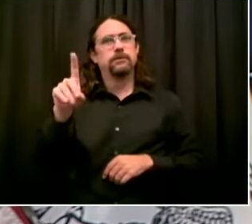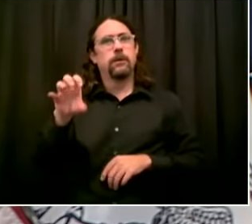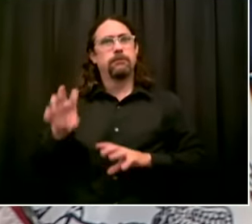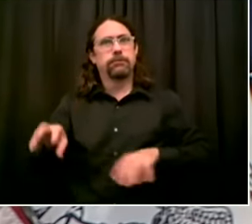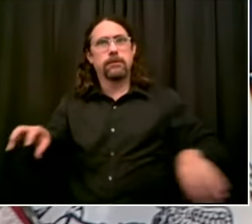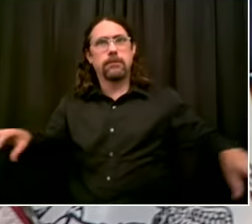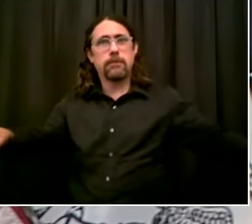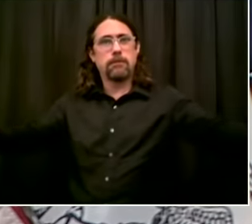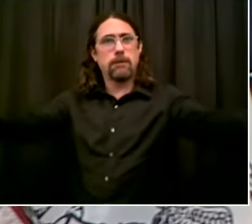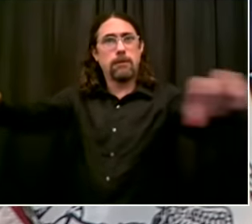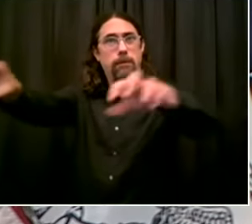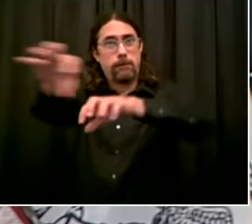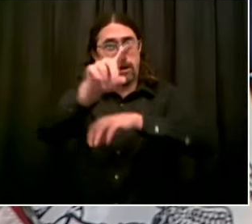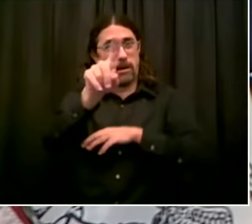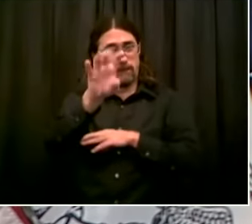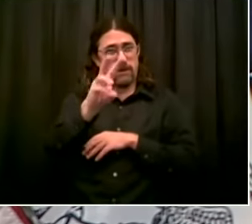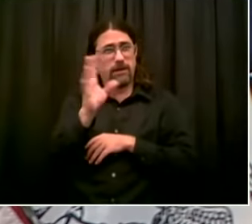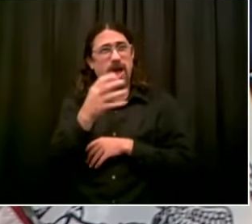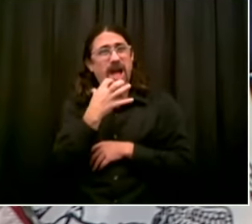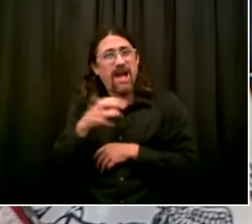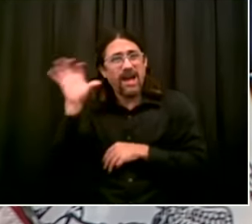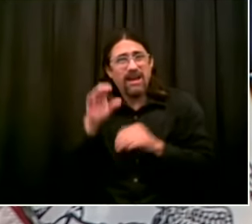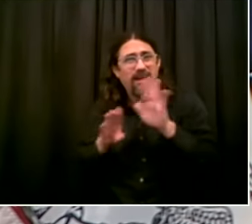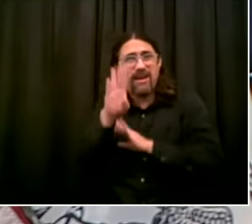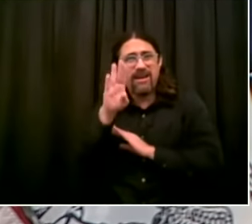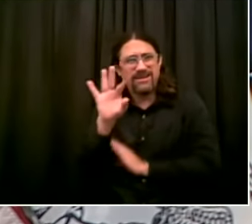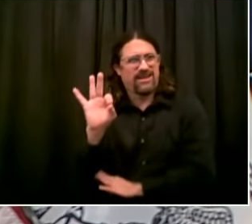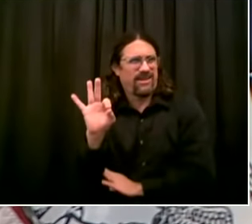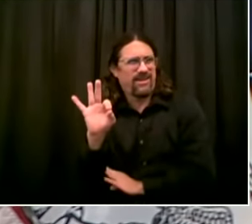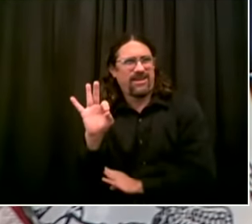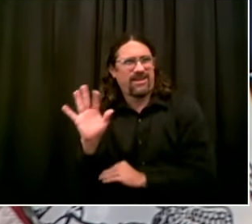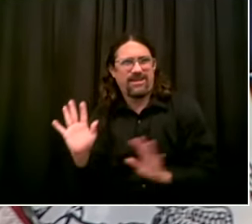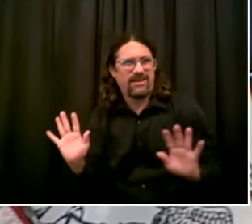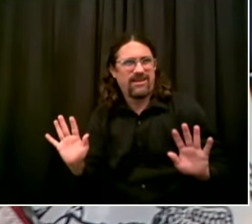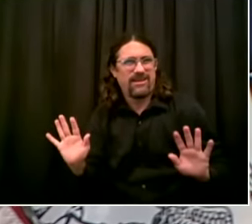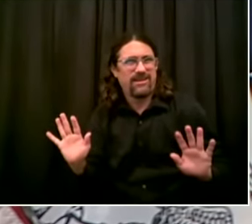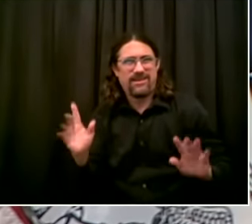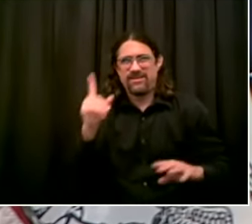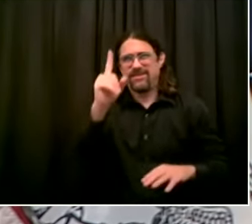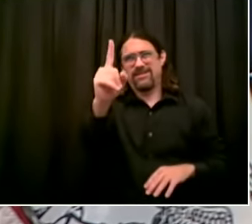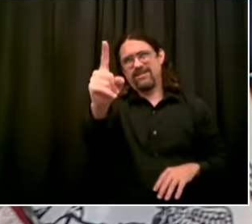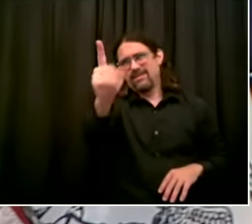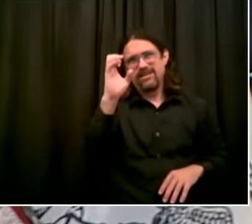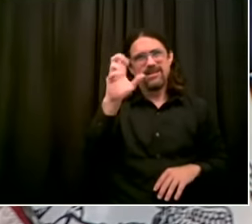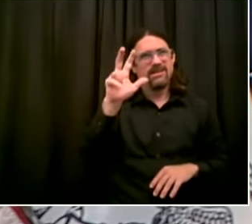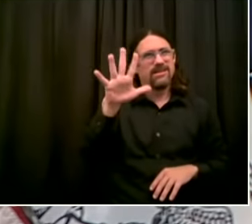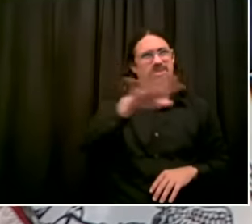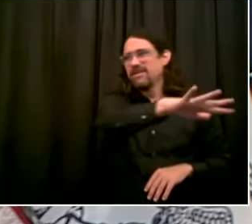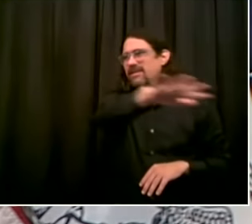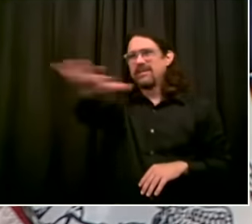REASON WE KNOW IS THAT WE KNOW WHEN WE CAN POSITIVE CASES